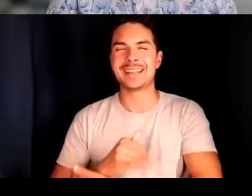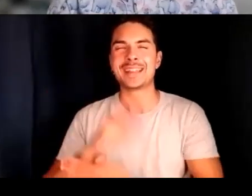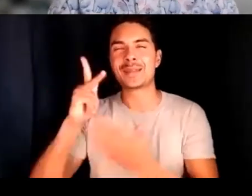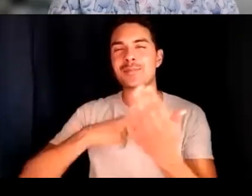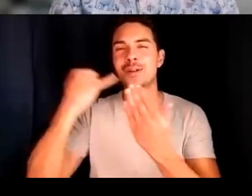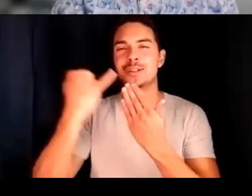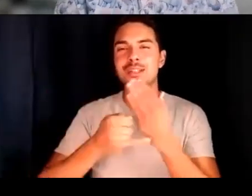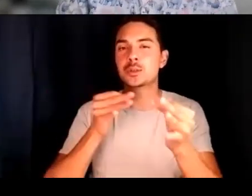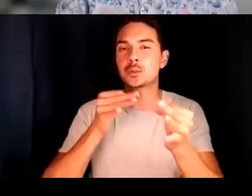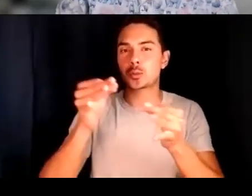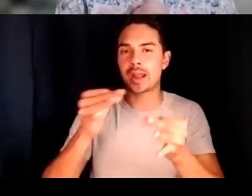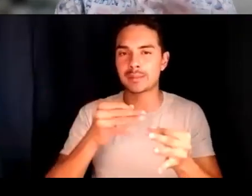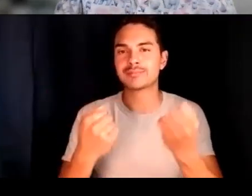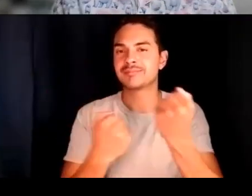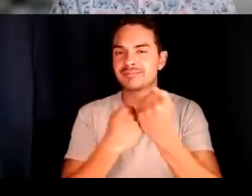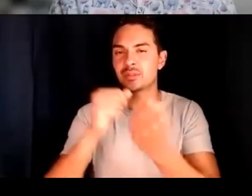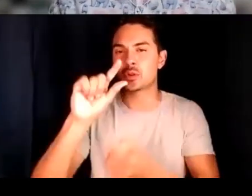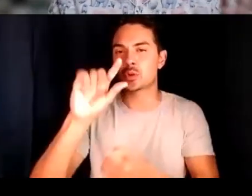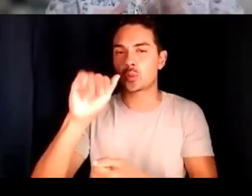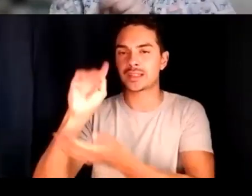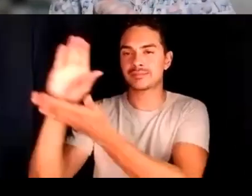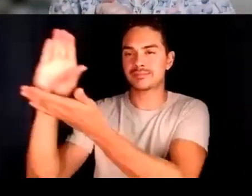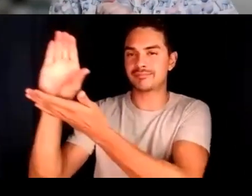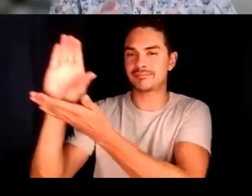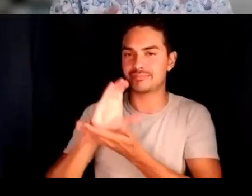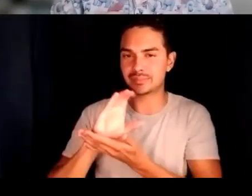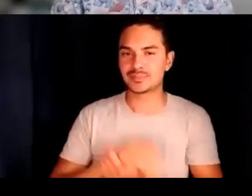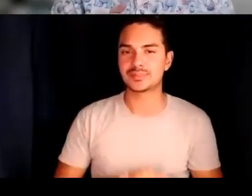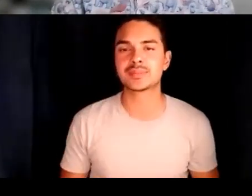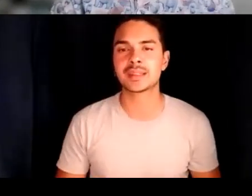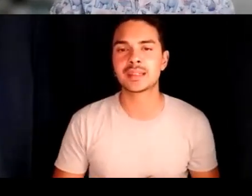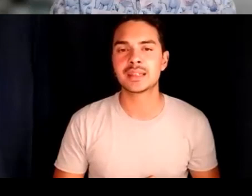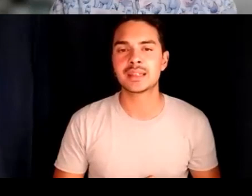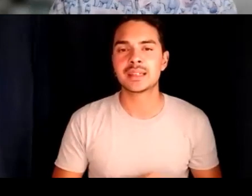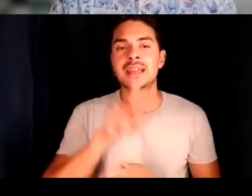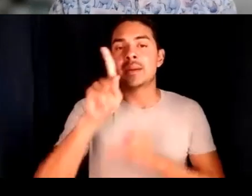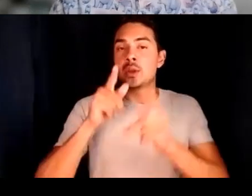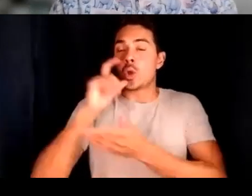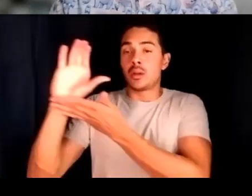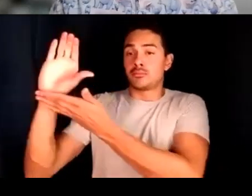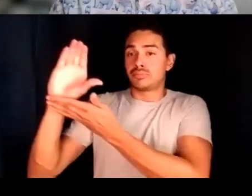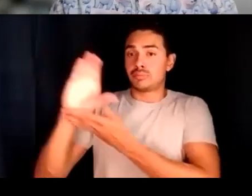SAMHSA's not responsible for the content of this training we are having at FORGE.